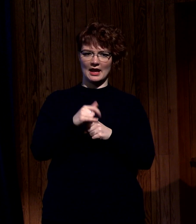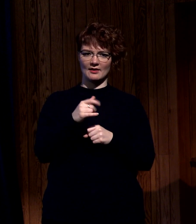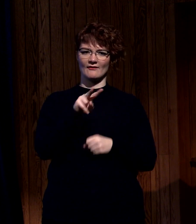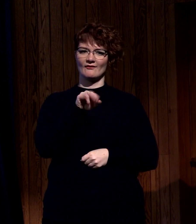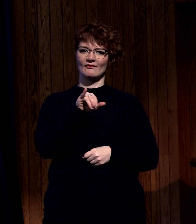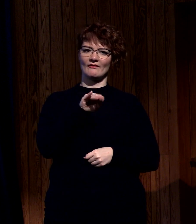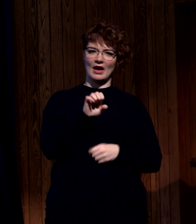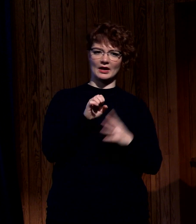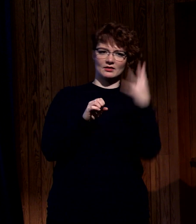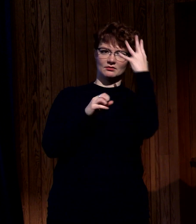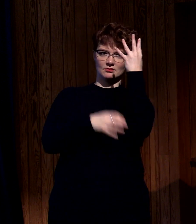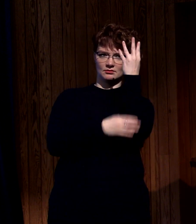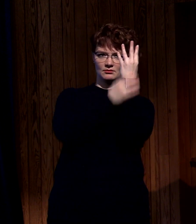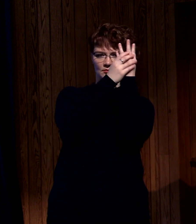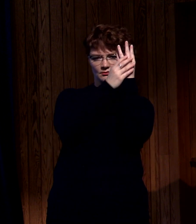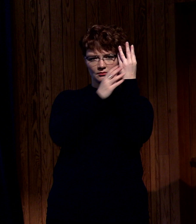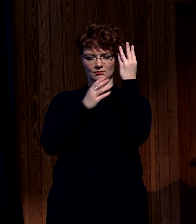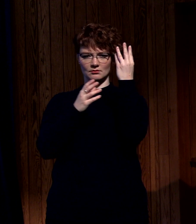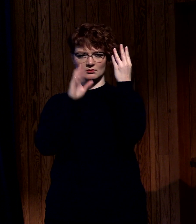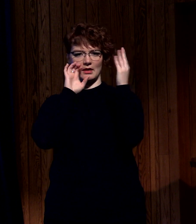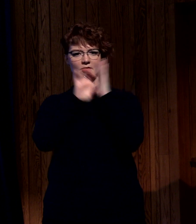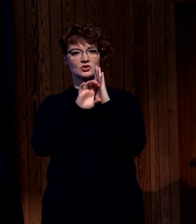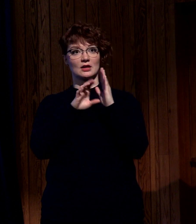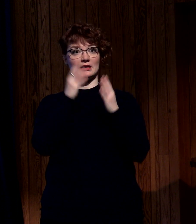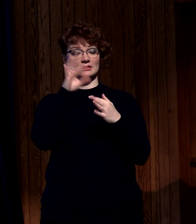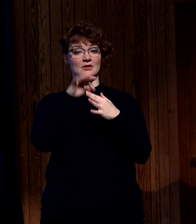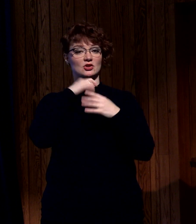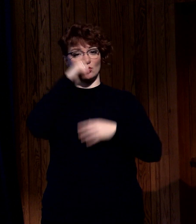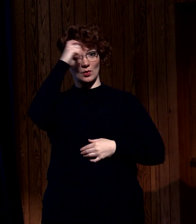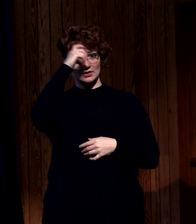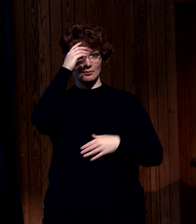particularly in the wisdom and prophetic books. And in all